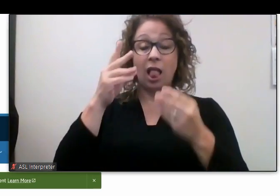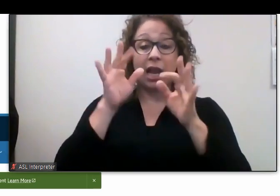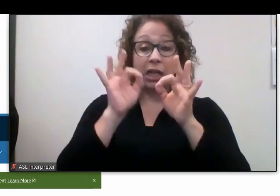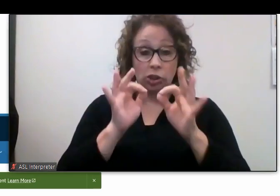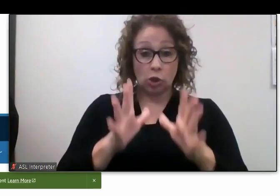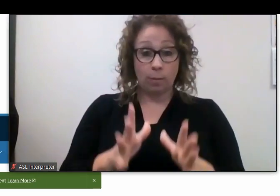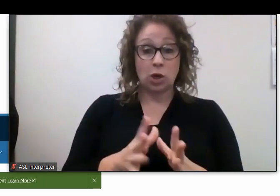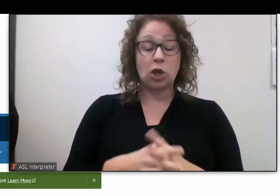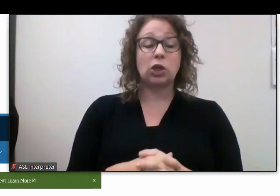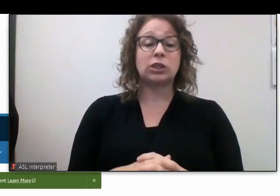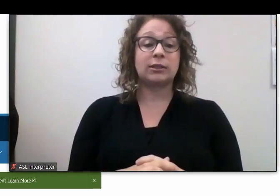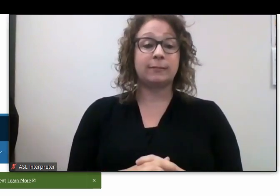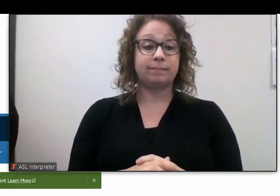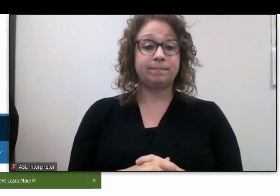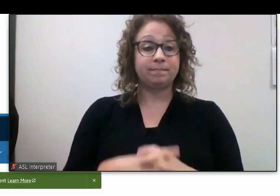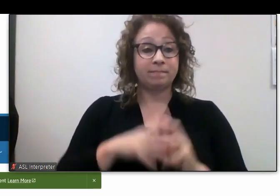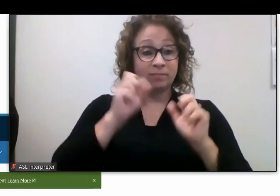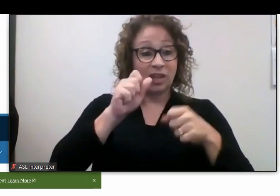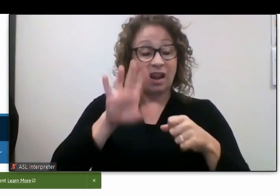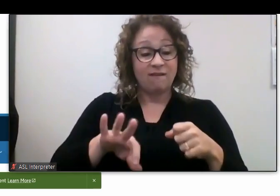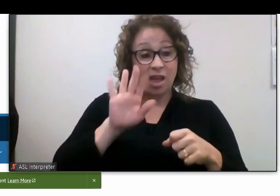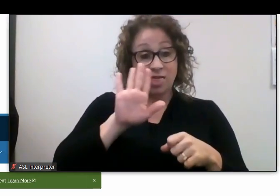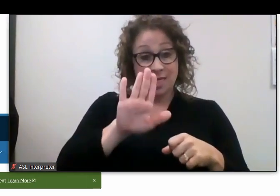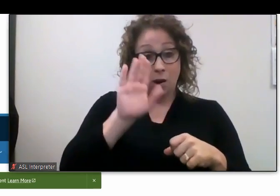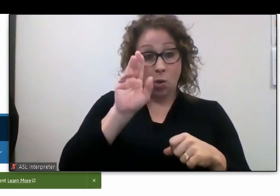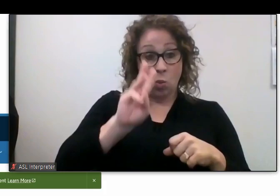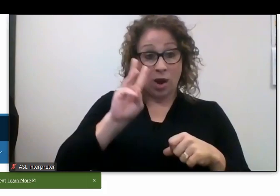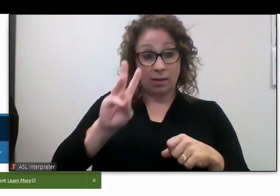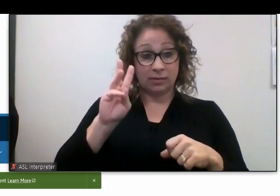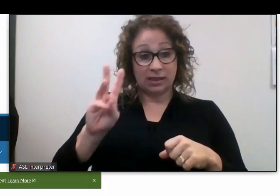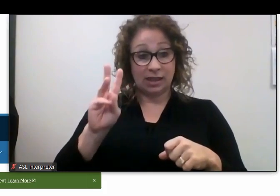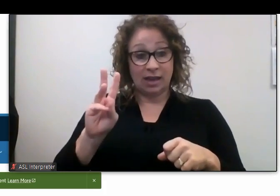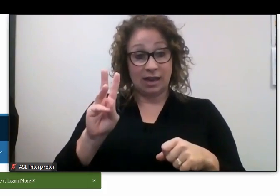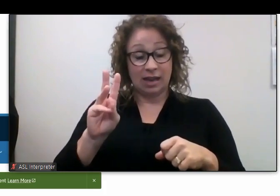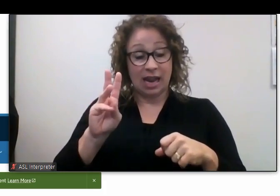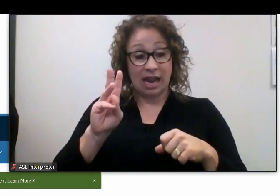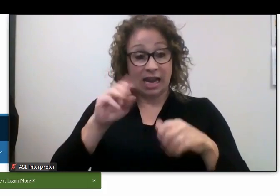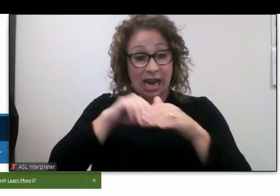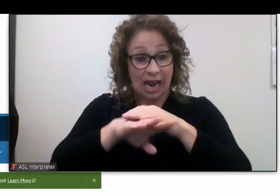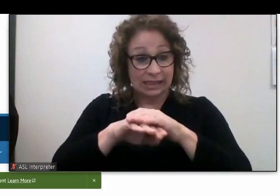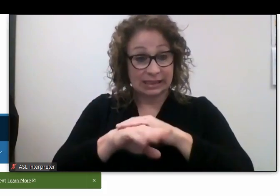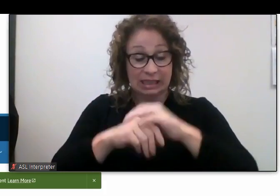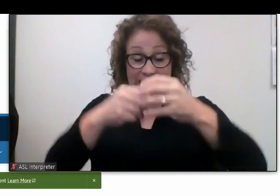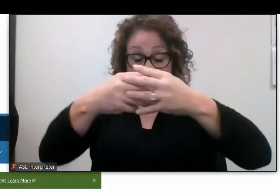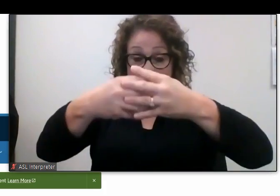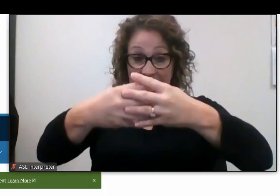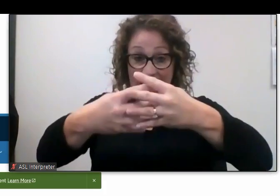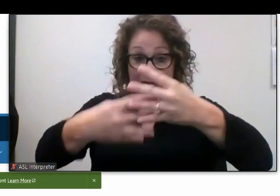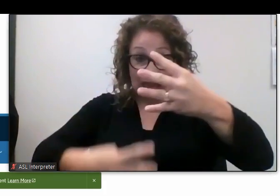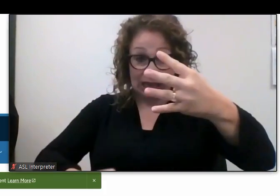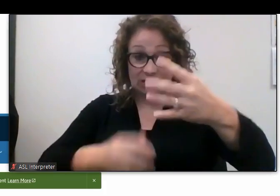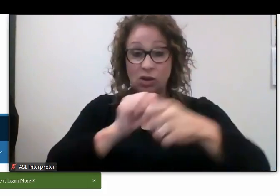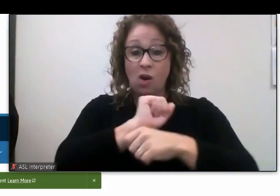so you can go to their website and access the directory and it has all of the licensed interpreters